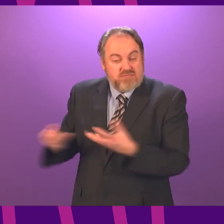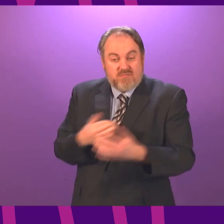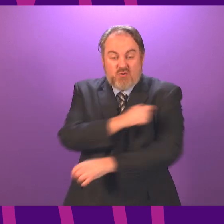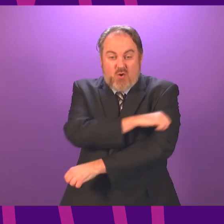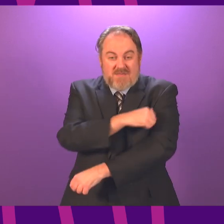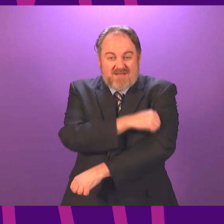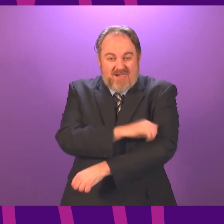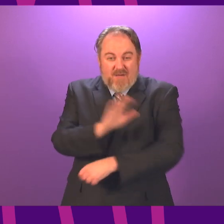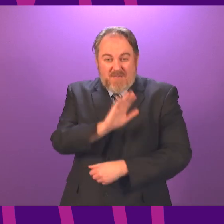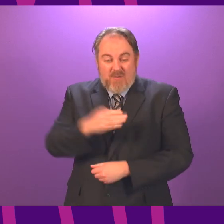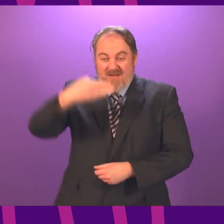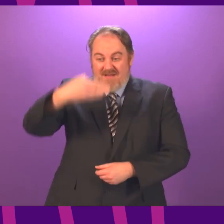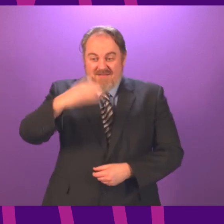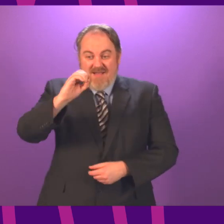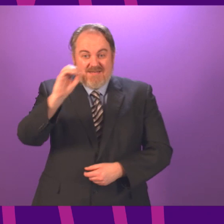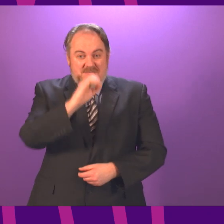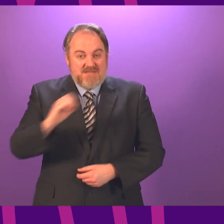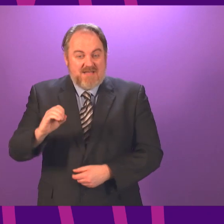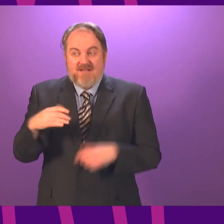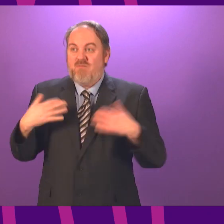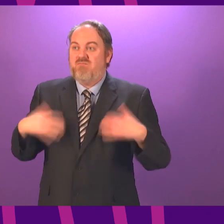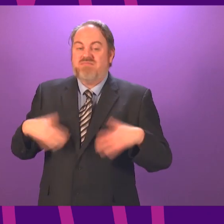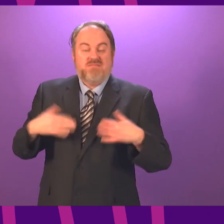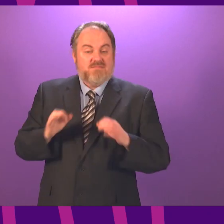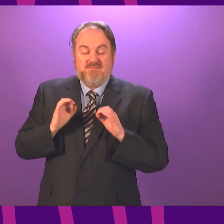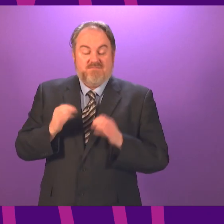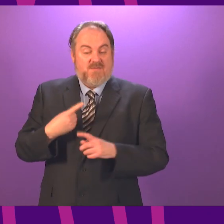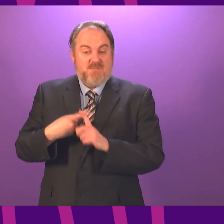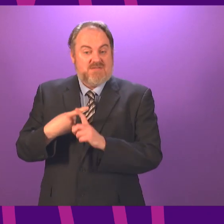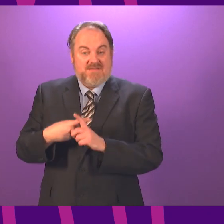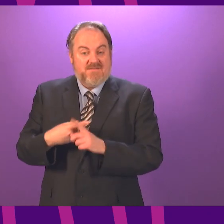have hoped. The success of the vaccine programme means that it is now possible to start to